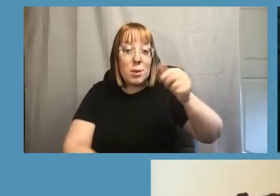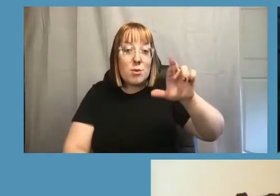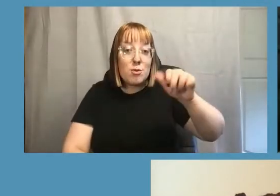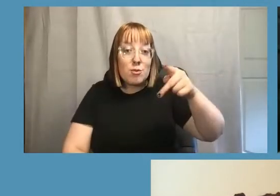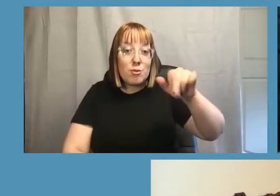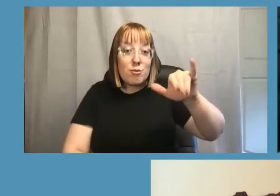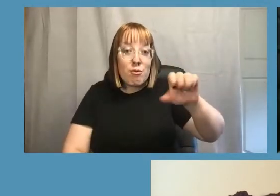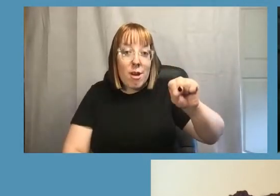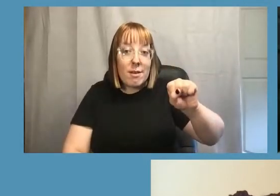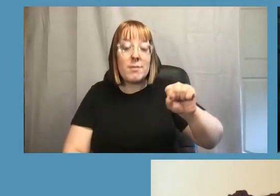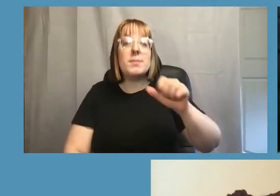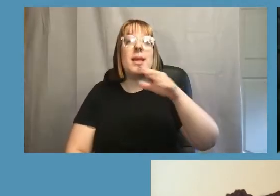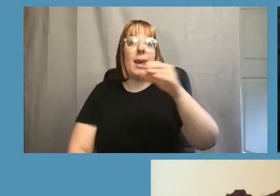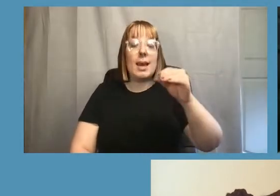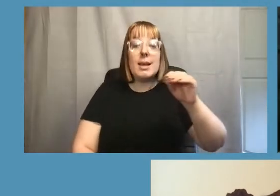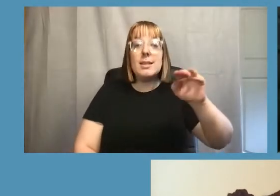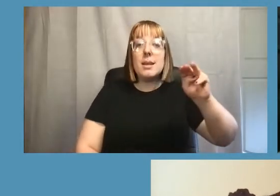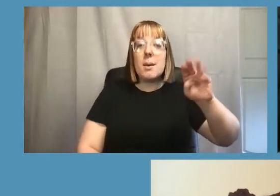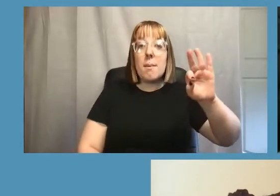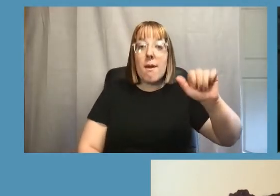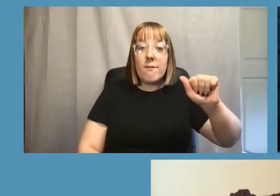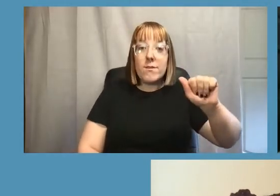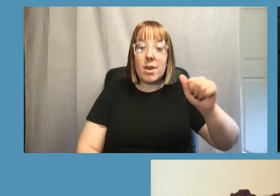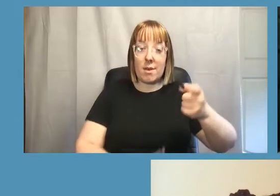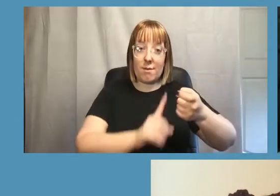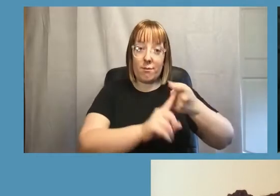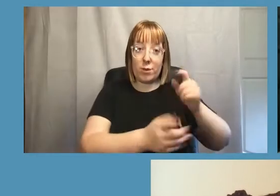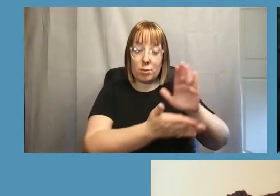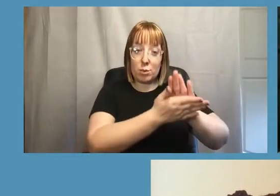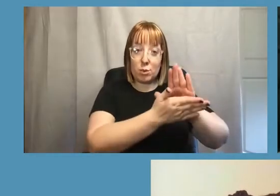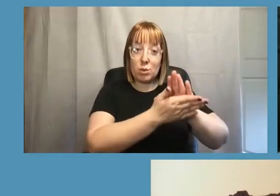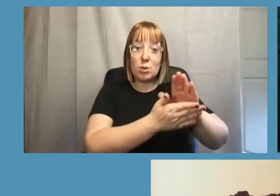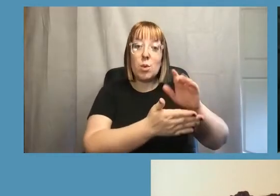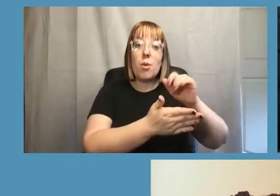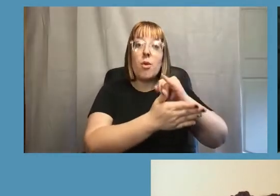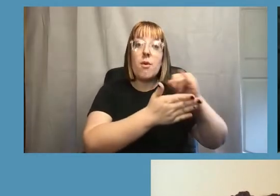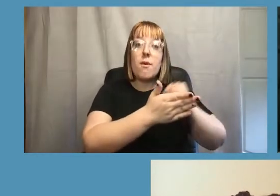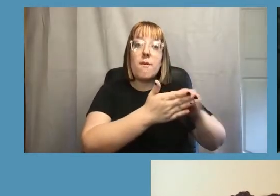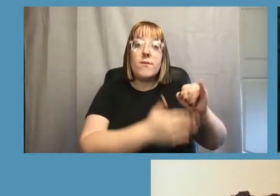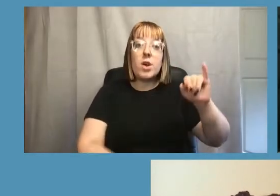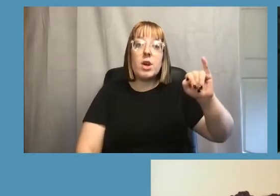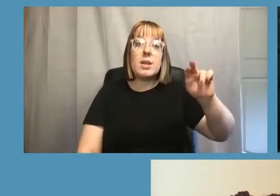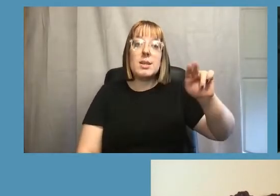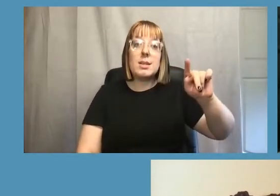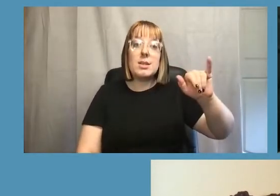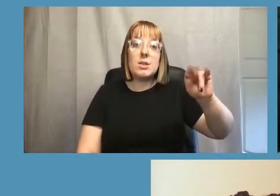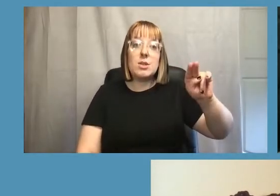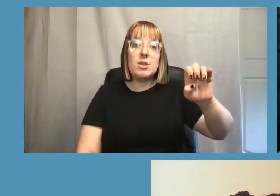and an mfa in art and technology from the school of art institute of chicago she received